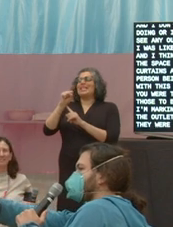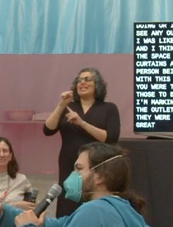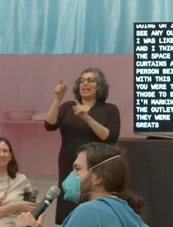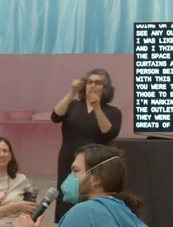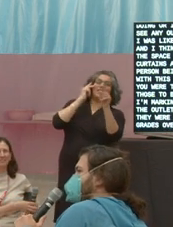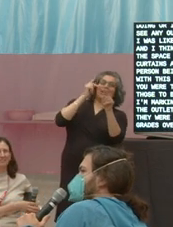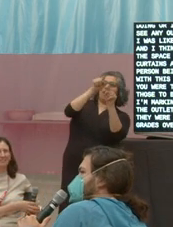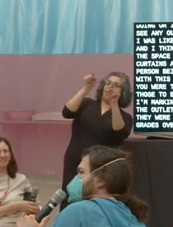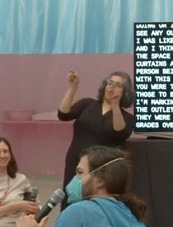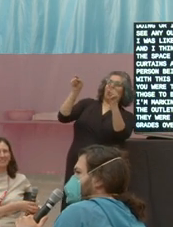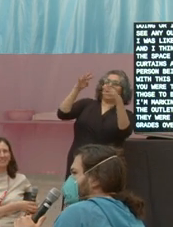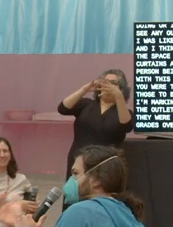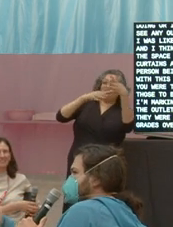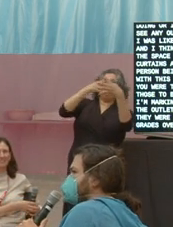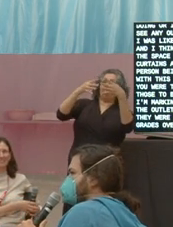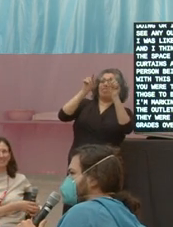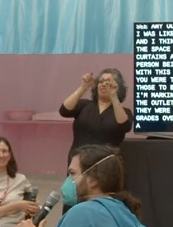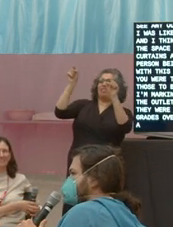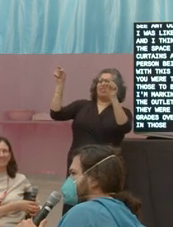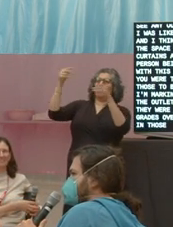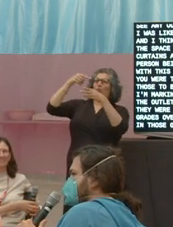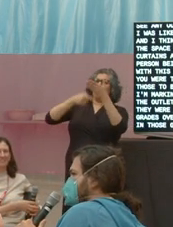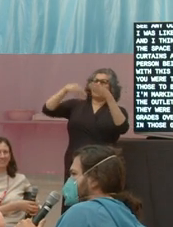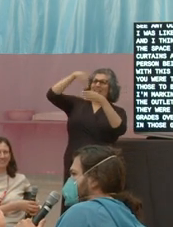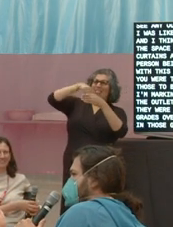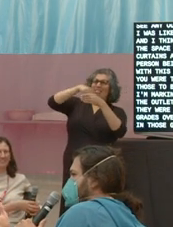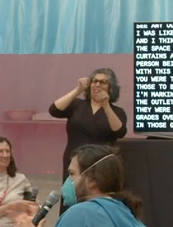here. And they were to ask them, like what's in those grates. And